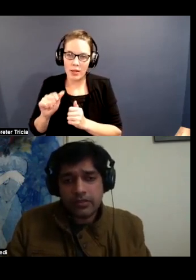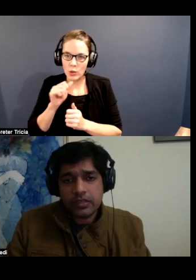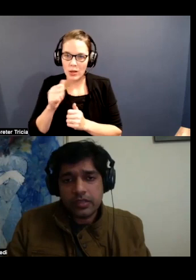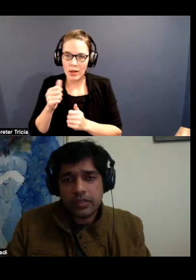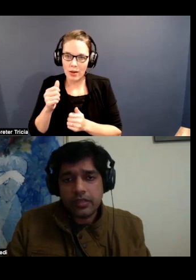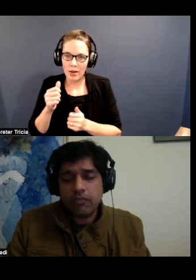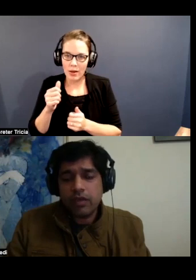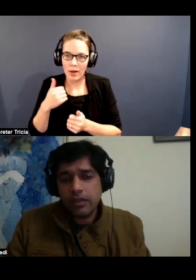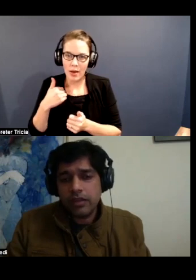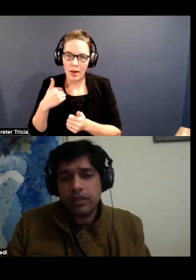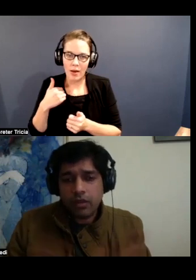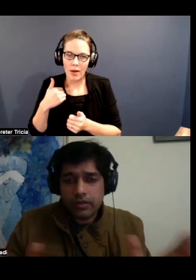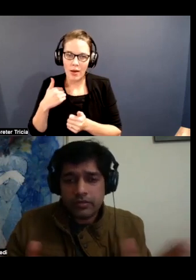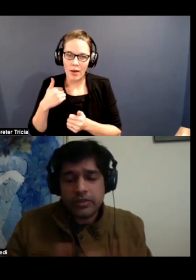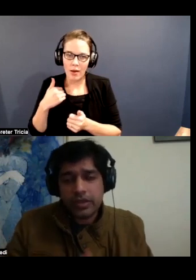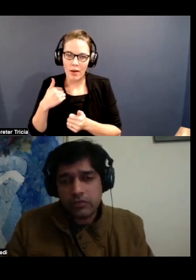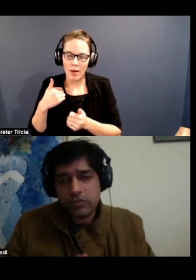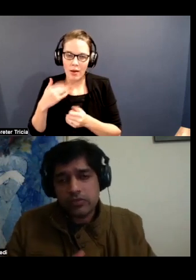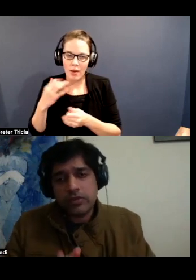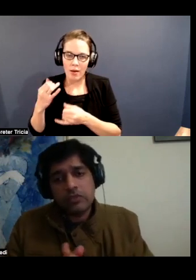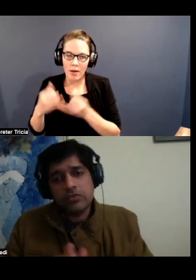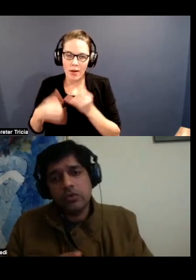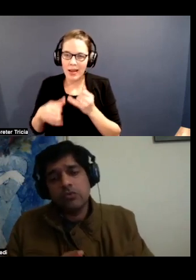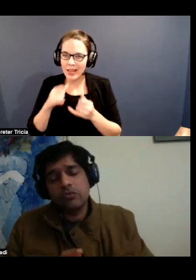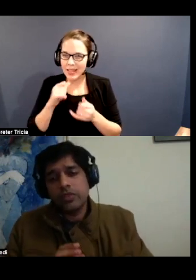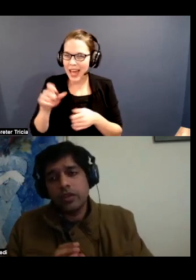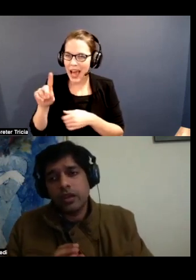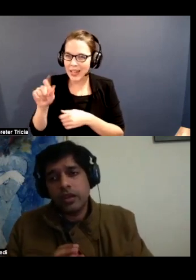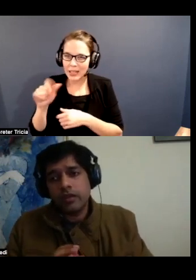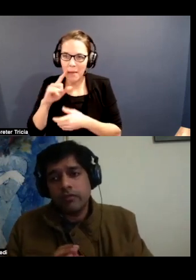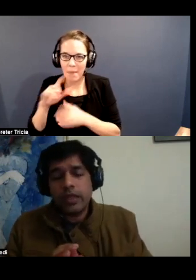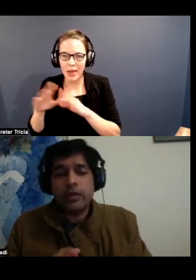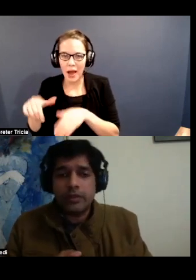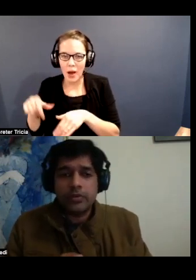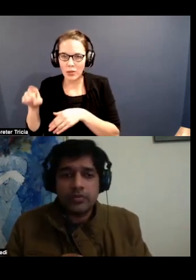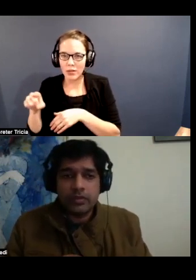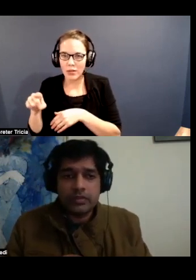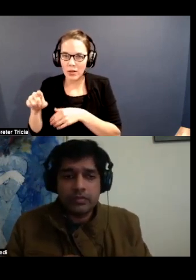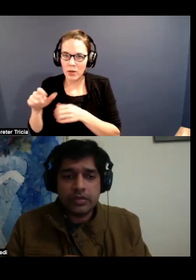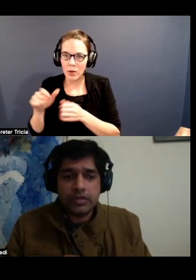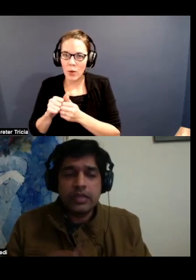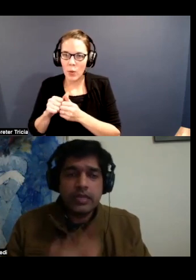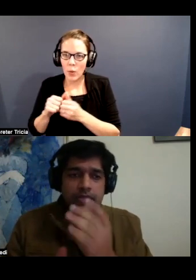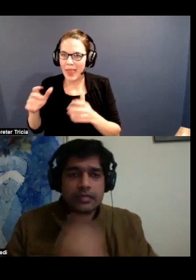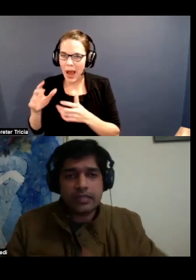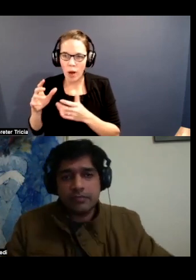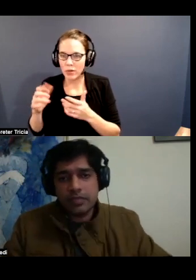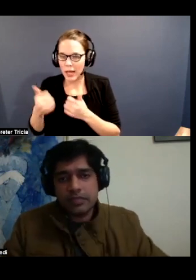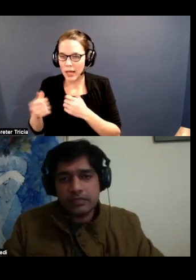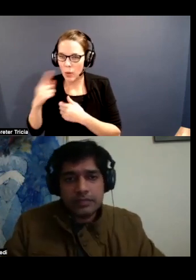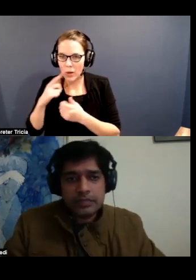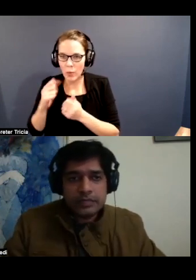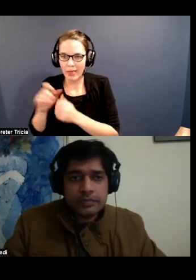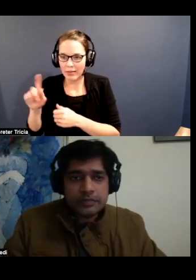And then finally, the non disability households are households without any person with disability. Next slide please.